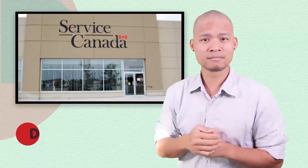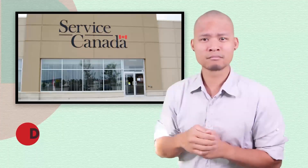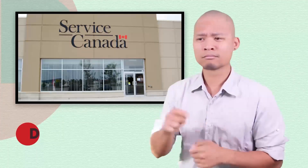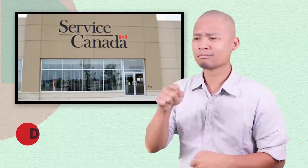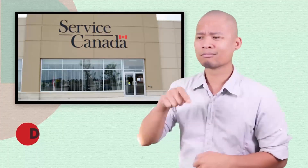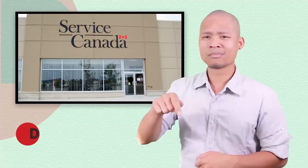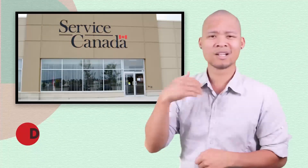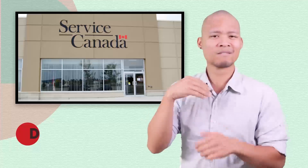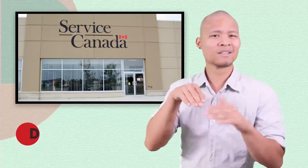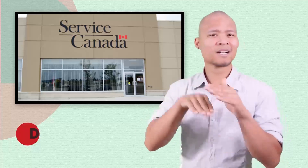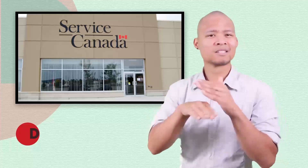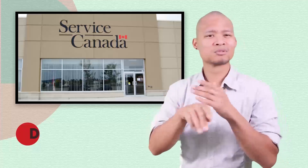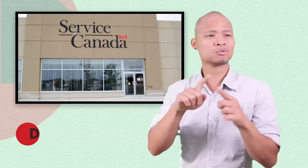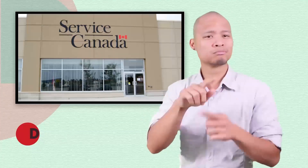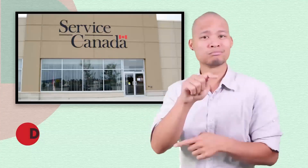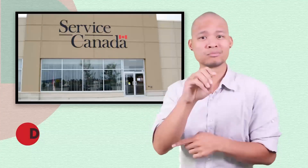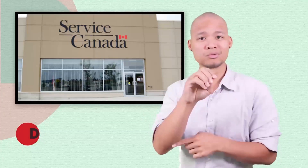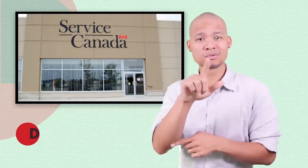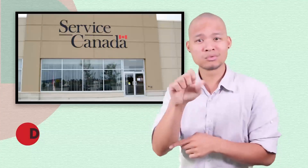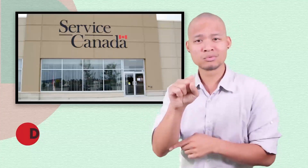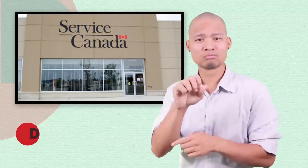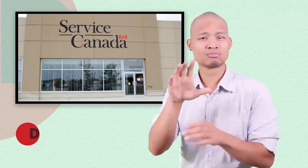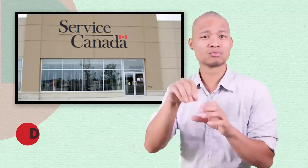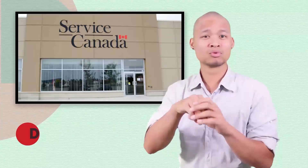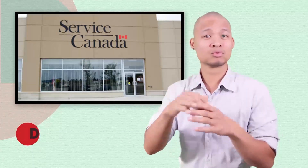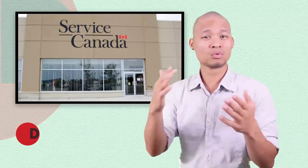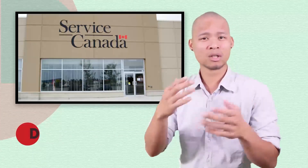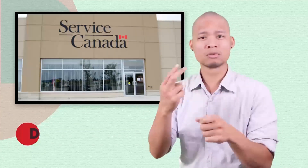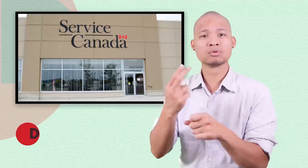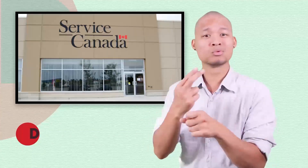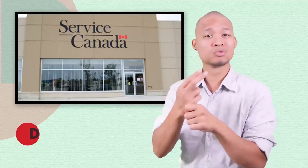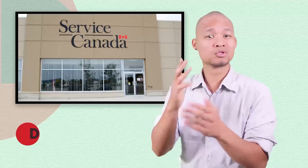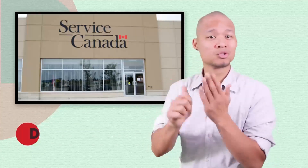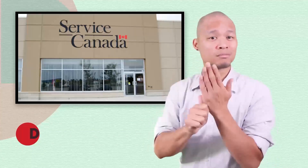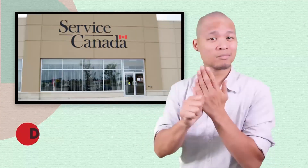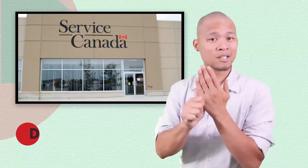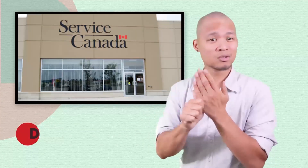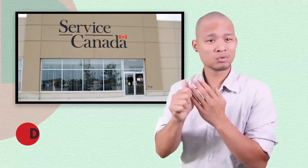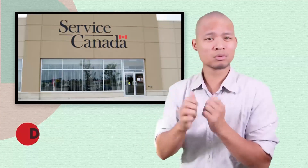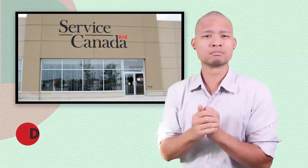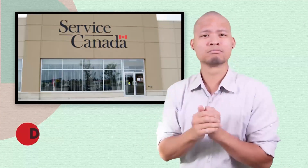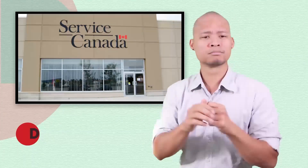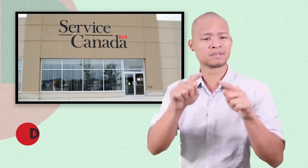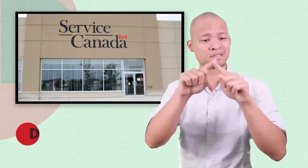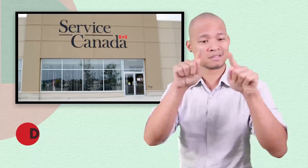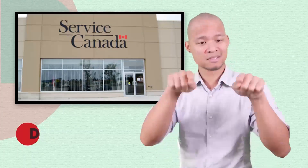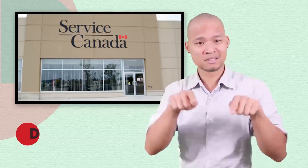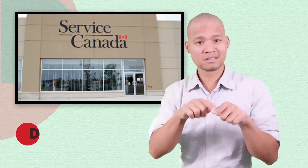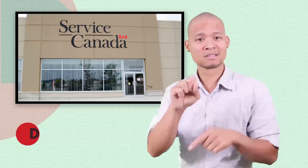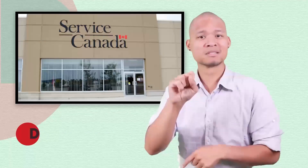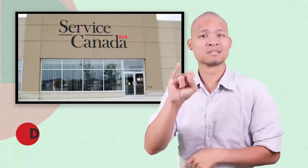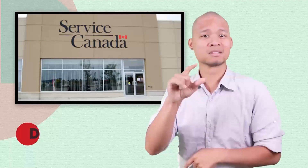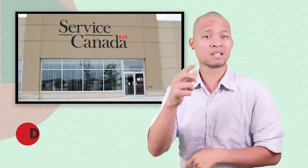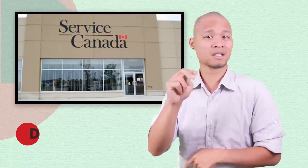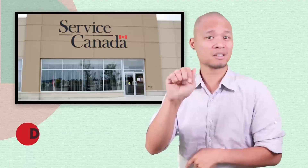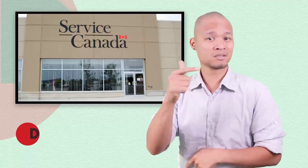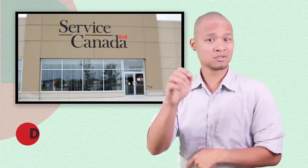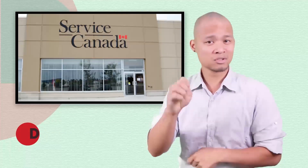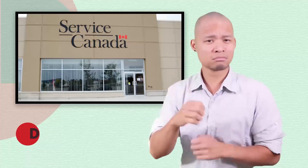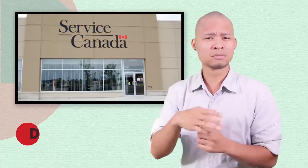They have access to tools, including user manuals, signage,